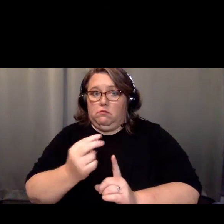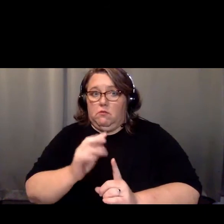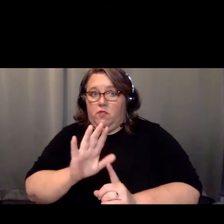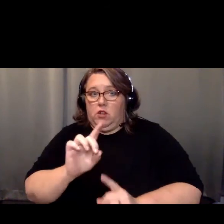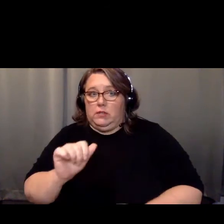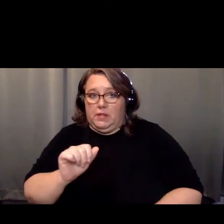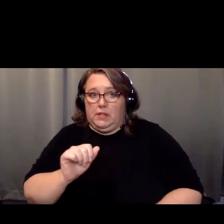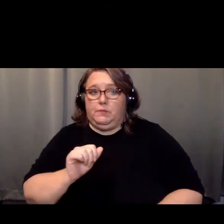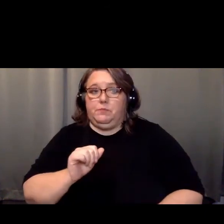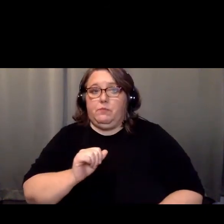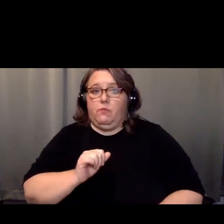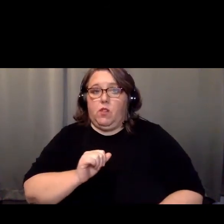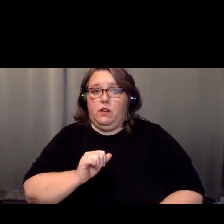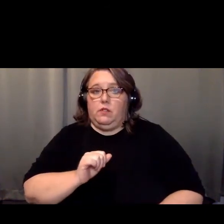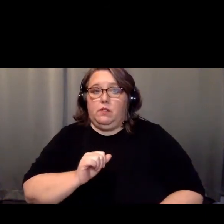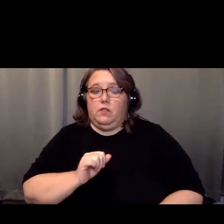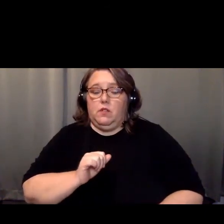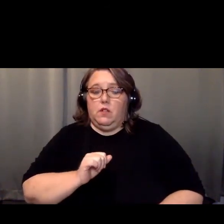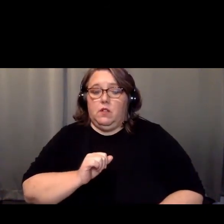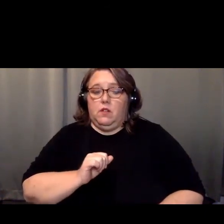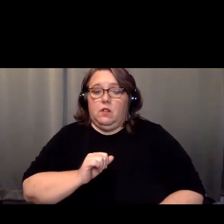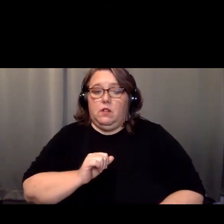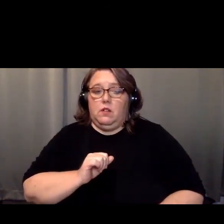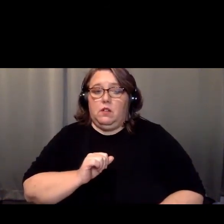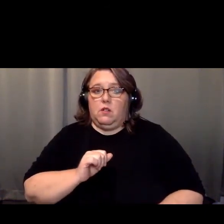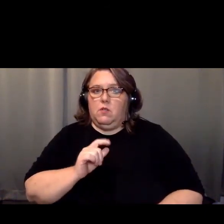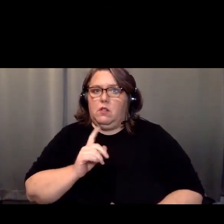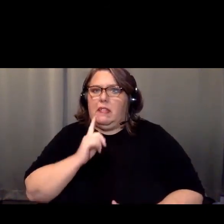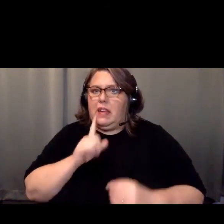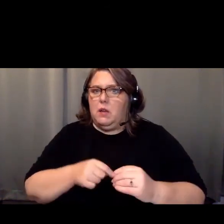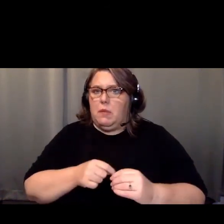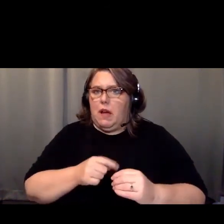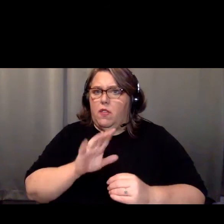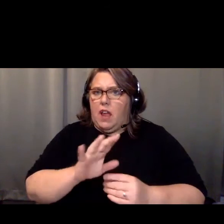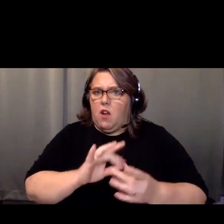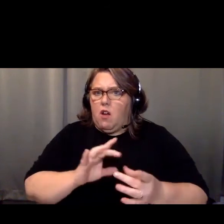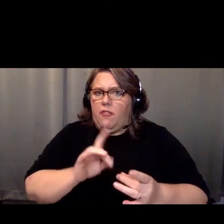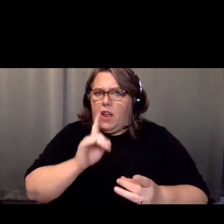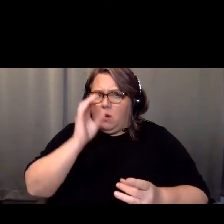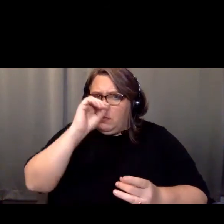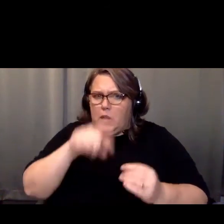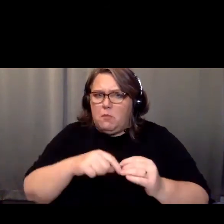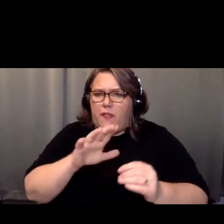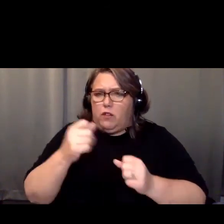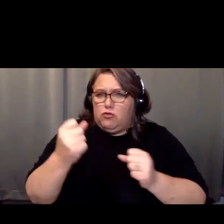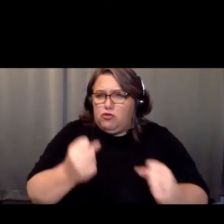the client's view or perception about their strengths, their interests, also the client's perception